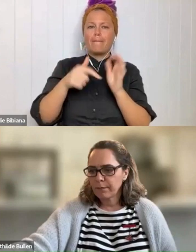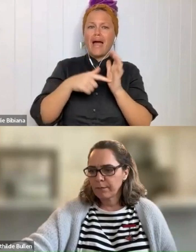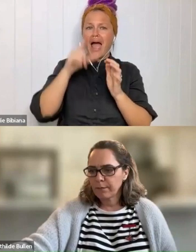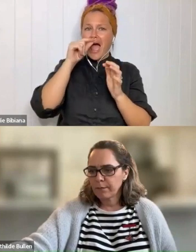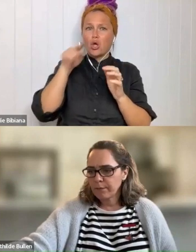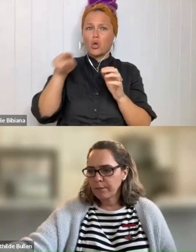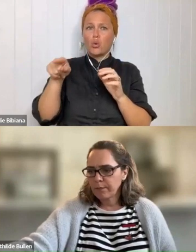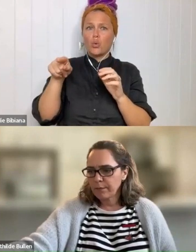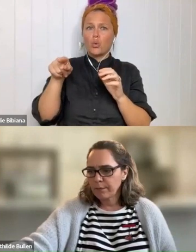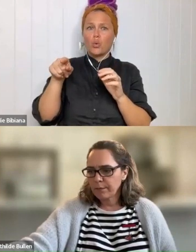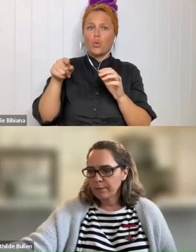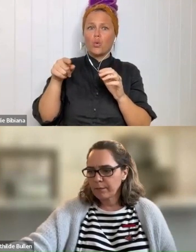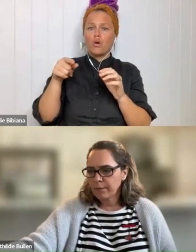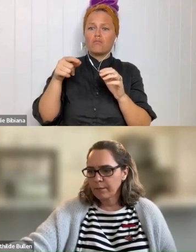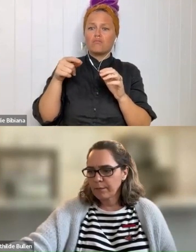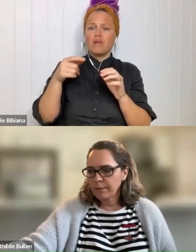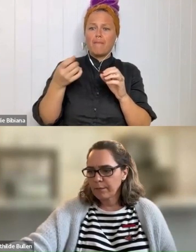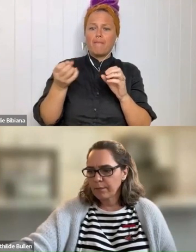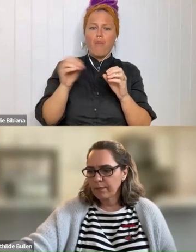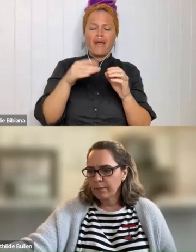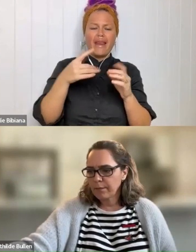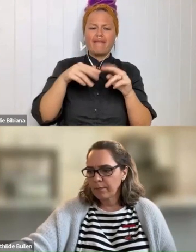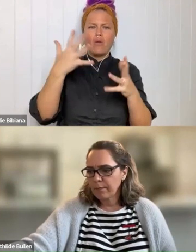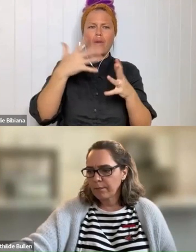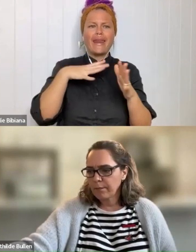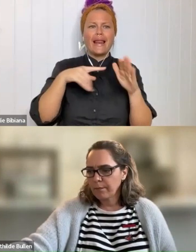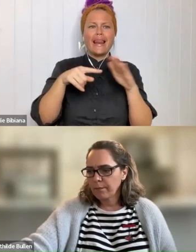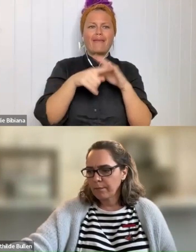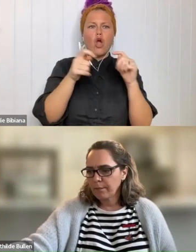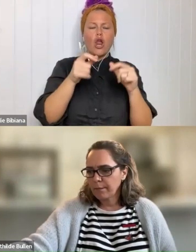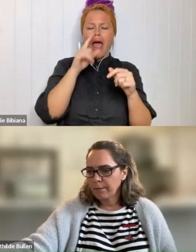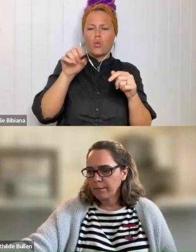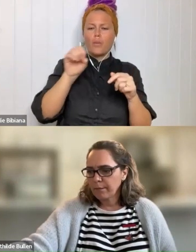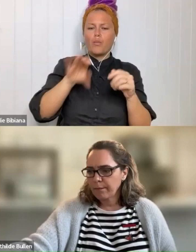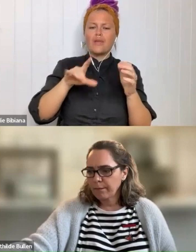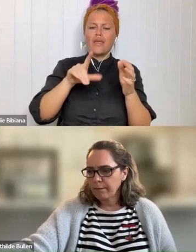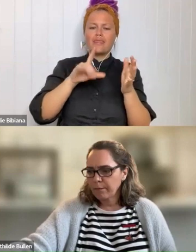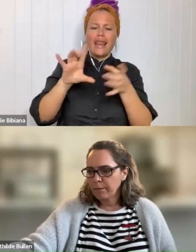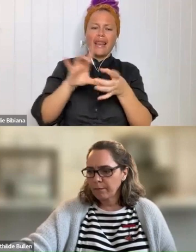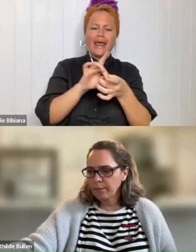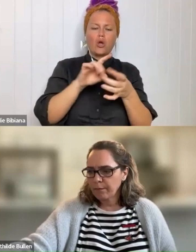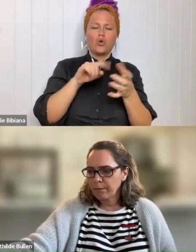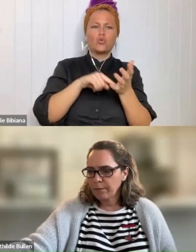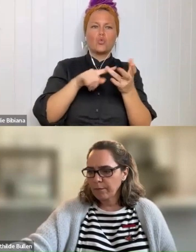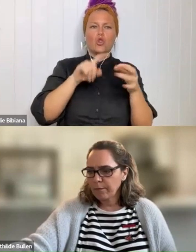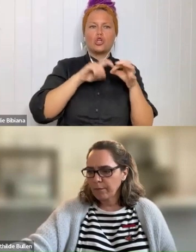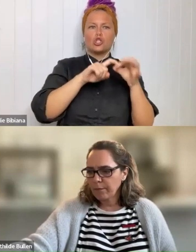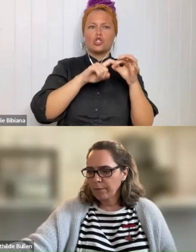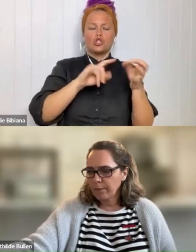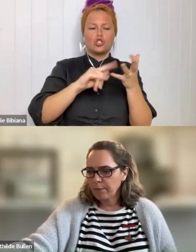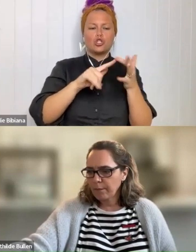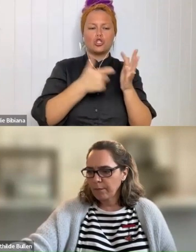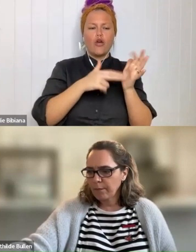for anyone who needs to leave early, the link to the the survey, so we do a survey for each session, because we're